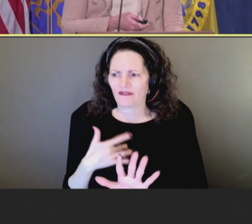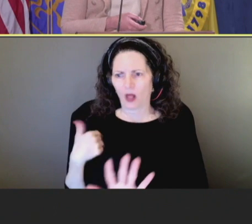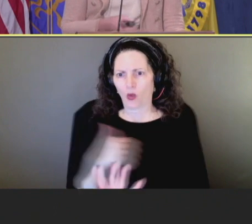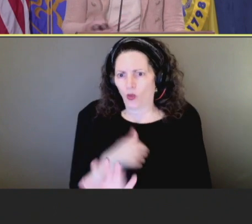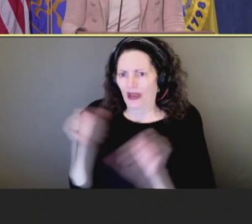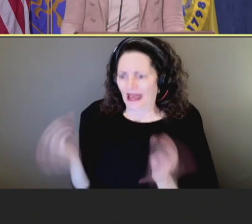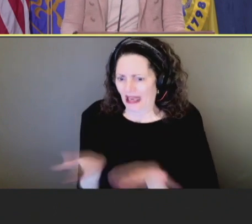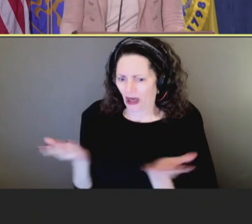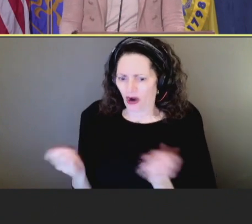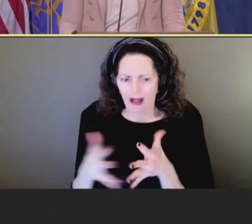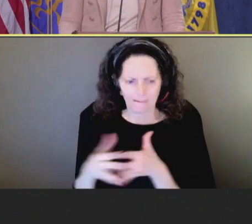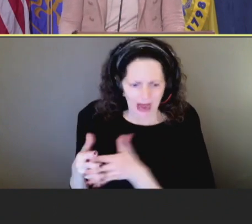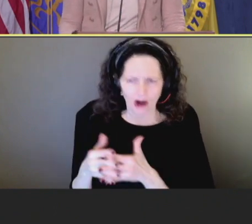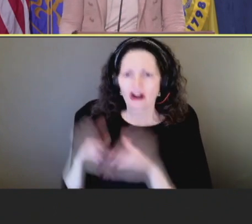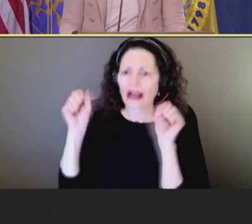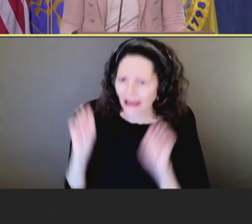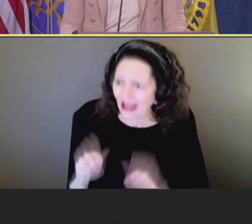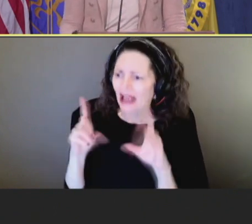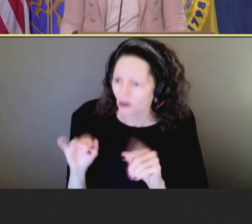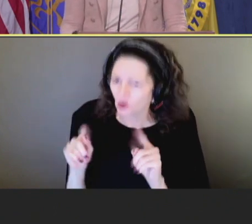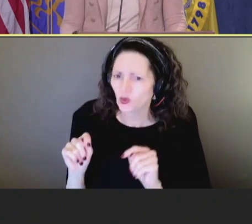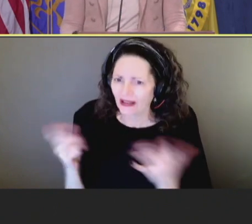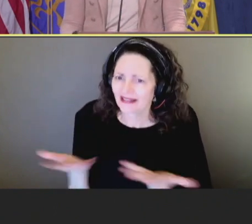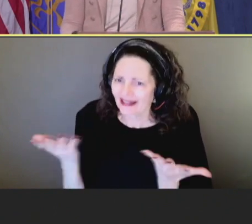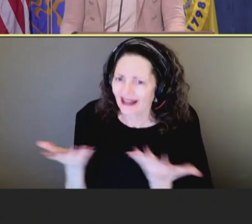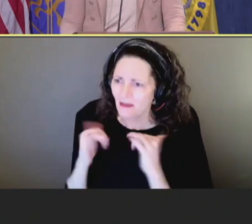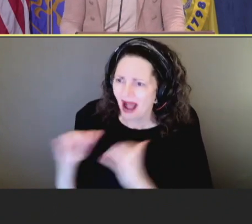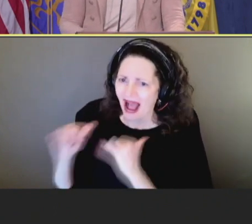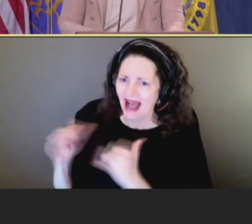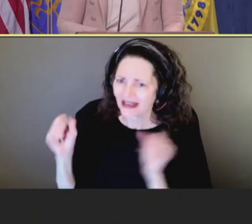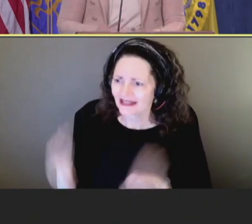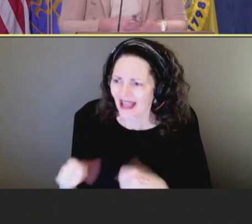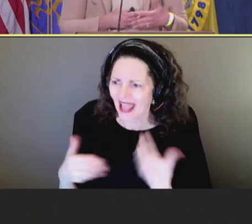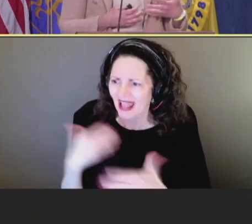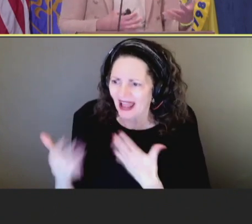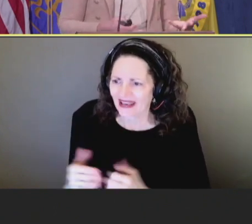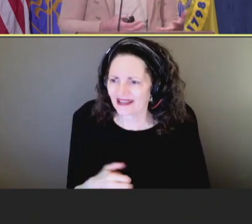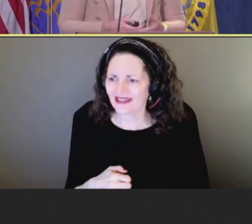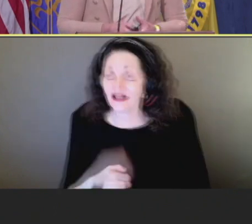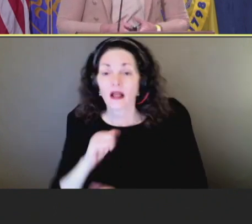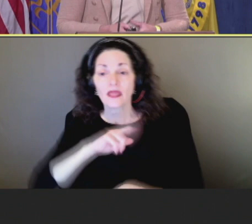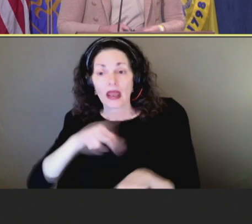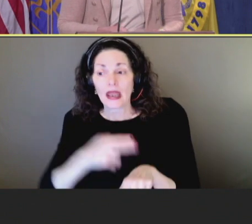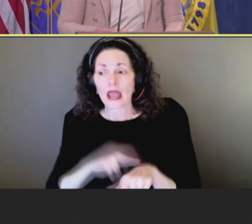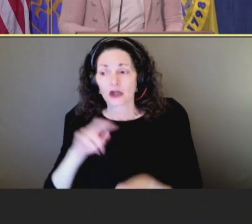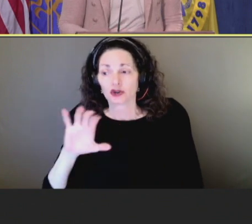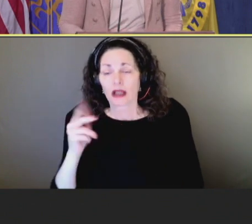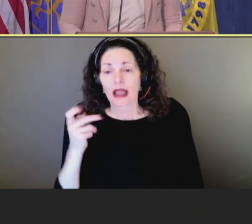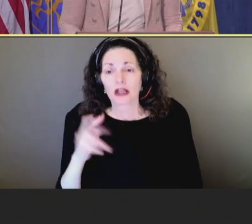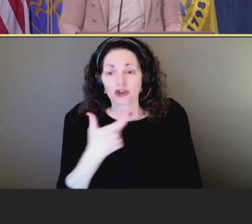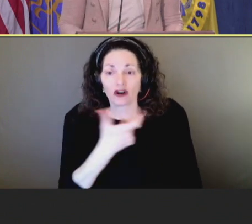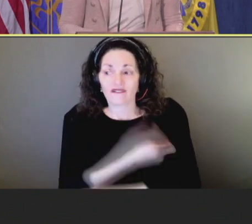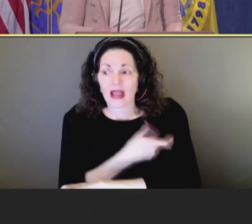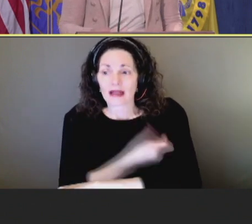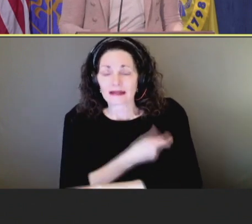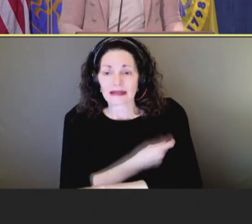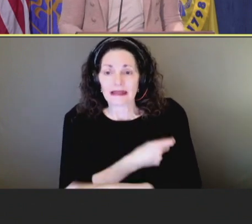well. The National Cancer Vaccine Advance, this is what -- when they launched it. So, as Nora said,